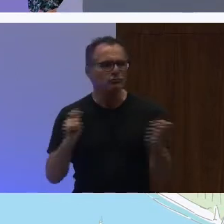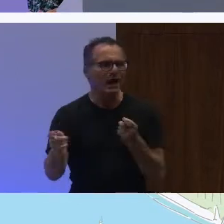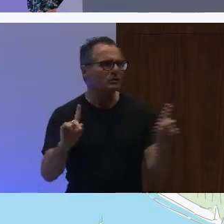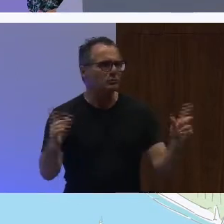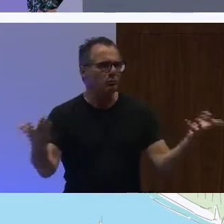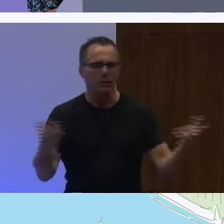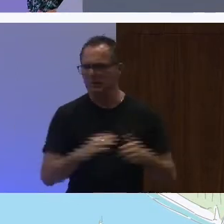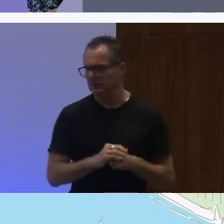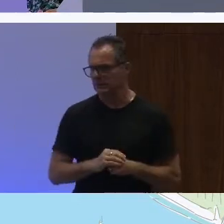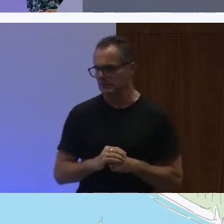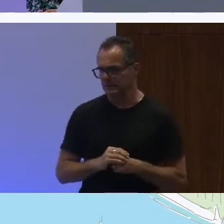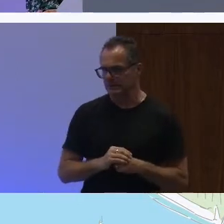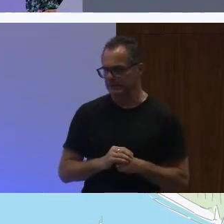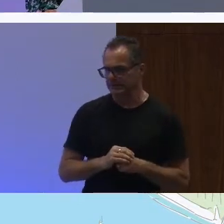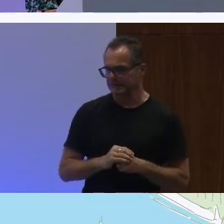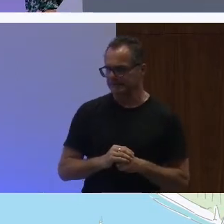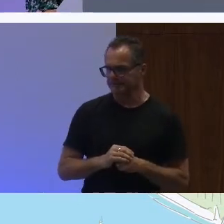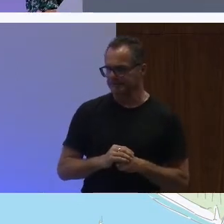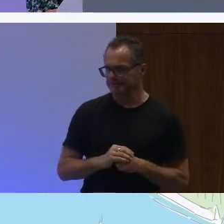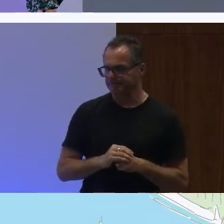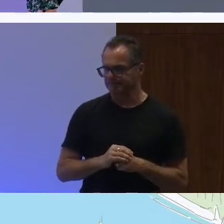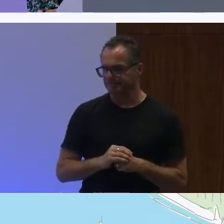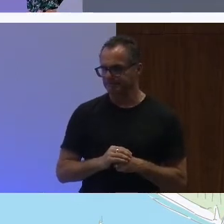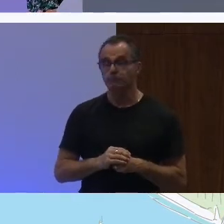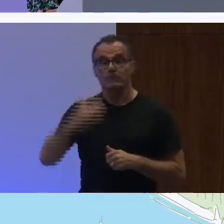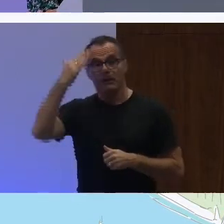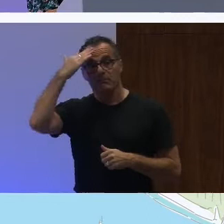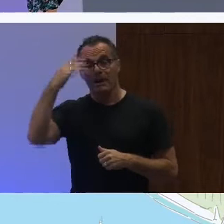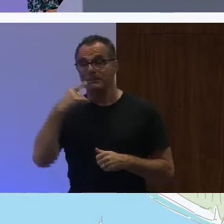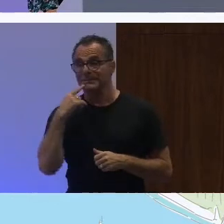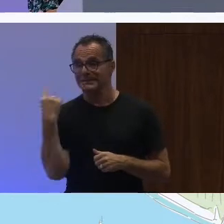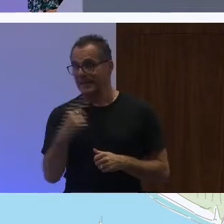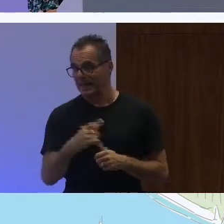How long does it take after you say. Well, usually the evening of the day that it's happened, he's